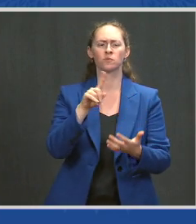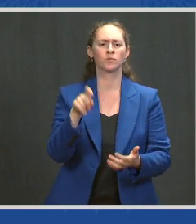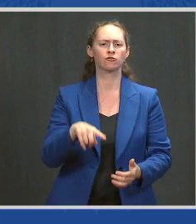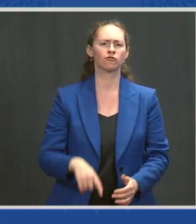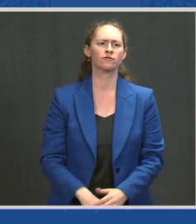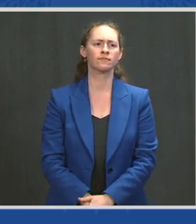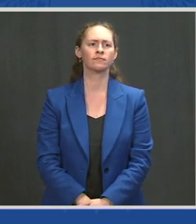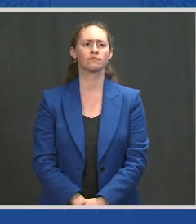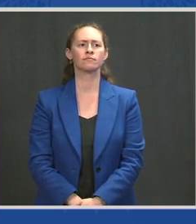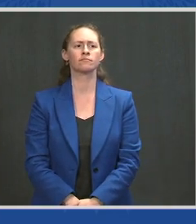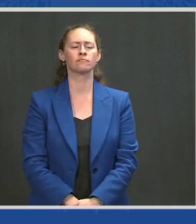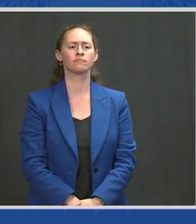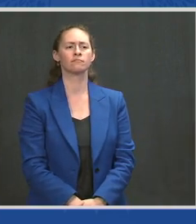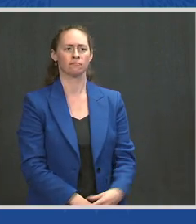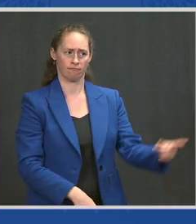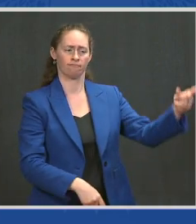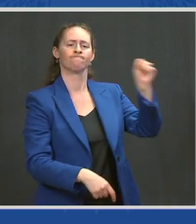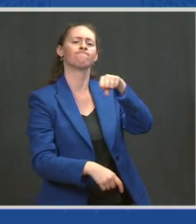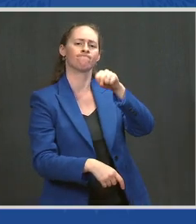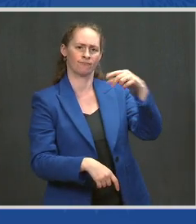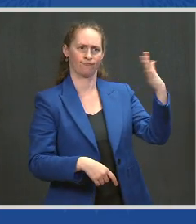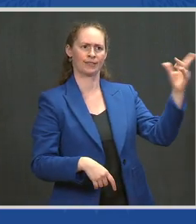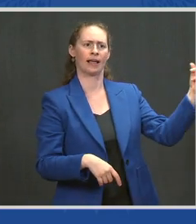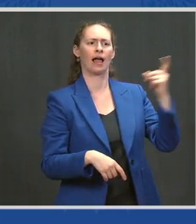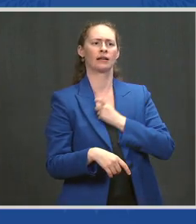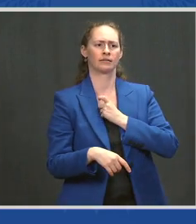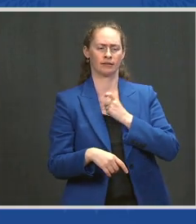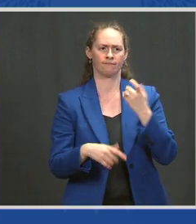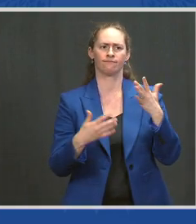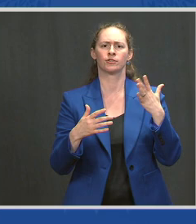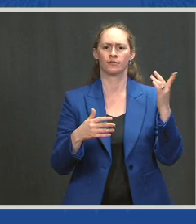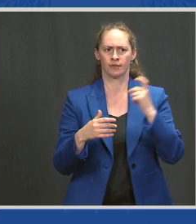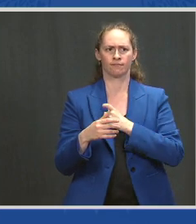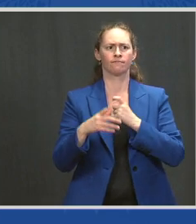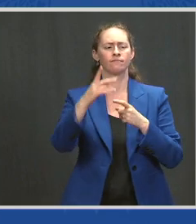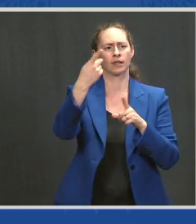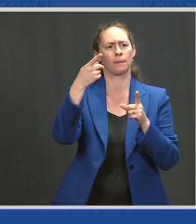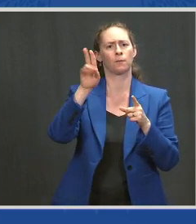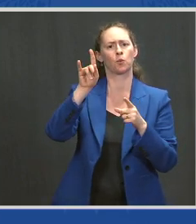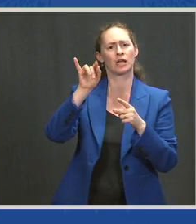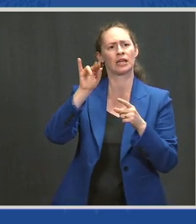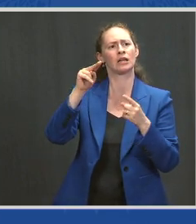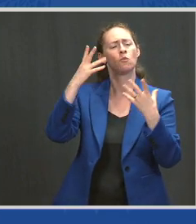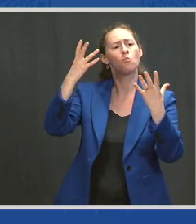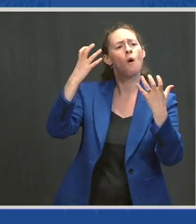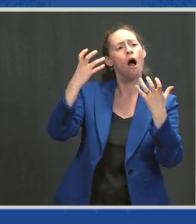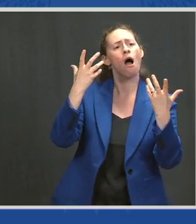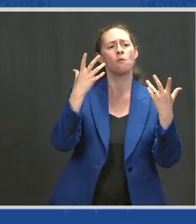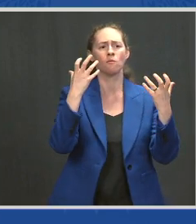about Afghanistan. He said that he hopes that we're able to maintain some peace and security,